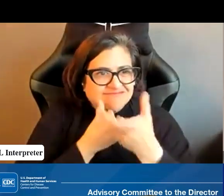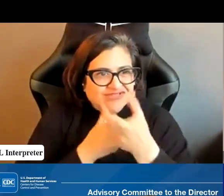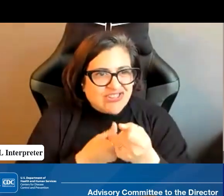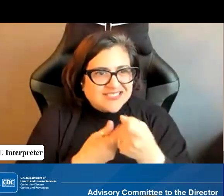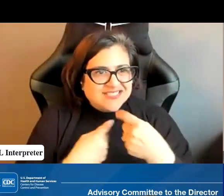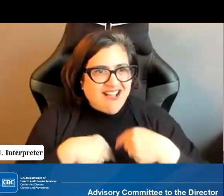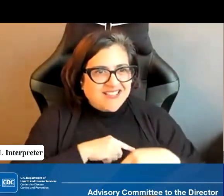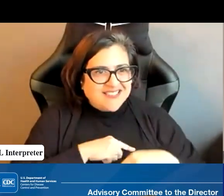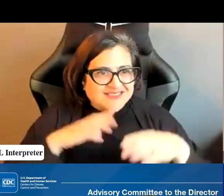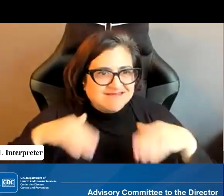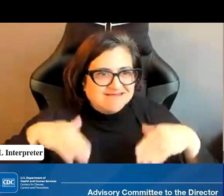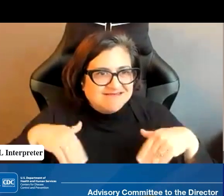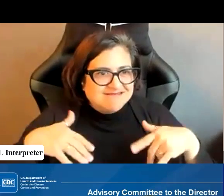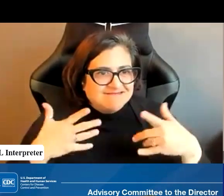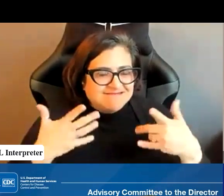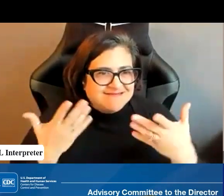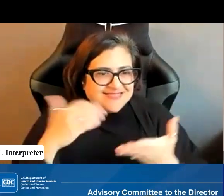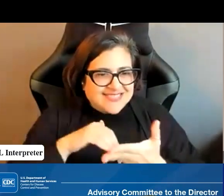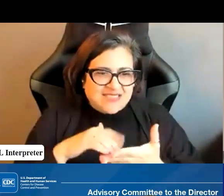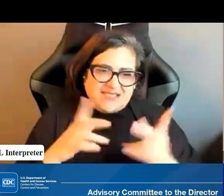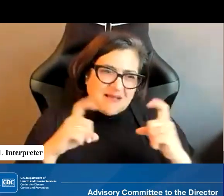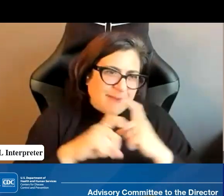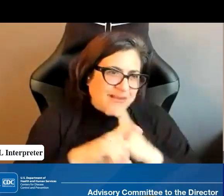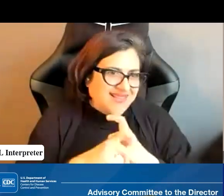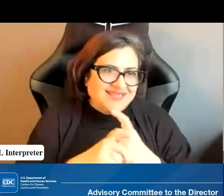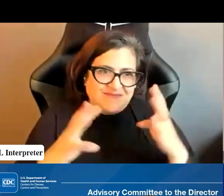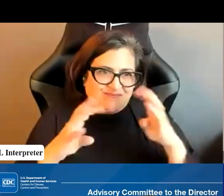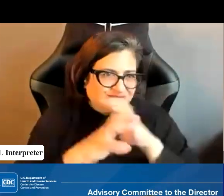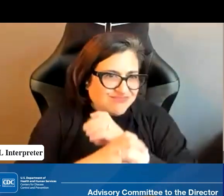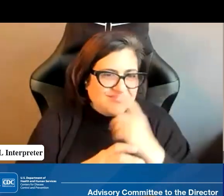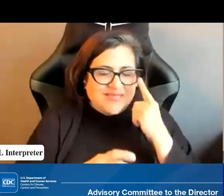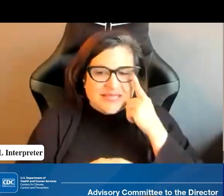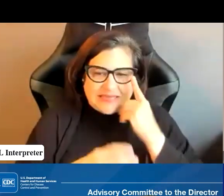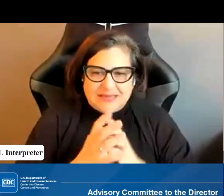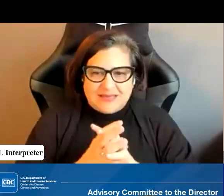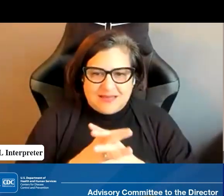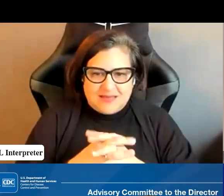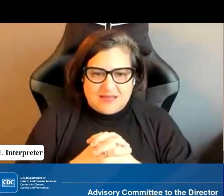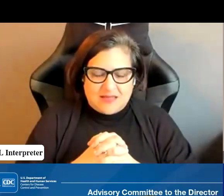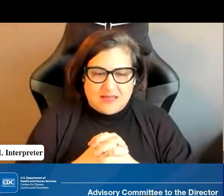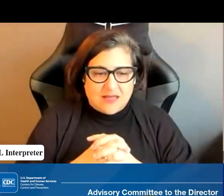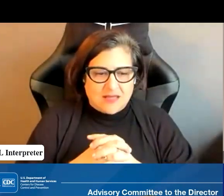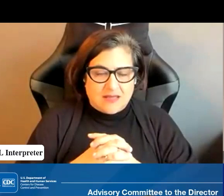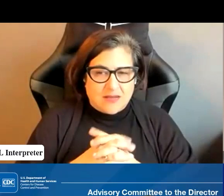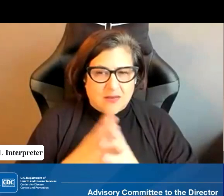And it's complicated, right? Because one of the keys in my understanding of effective communication is coherency